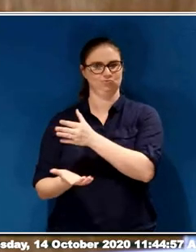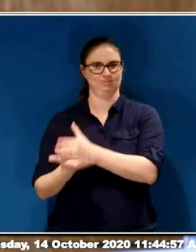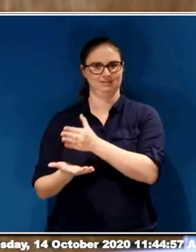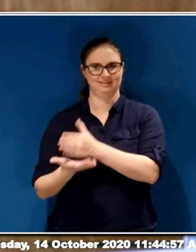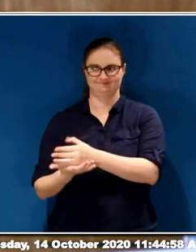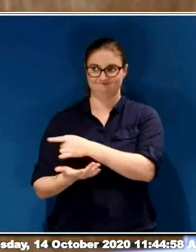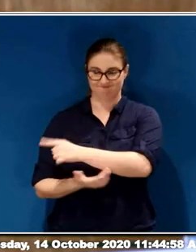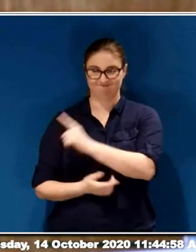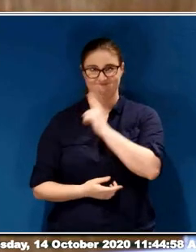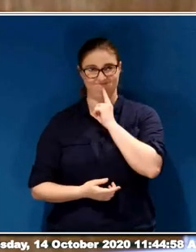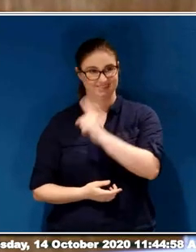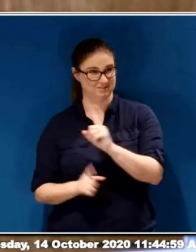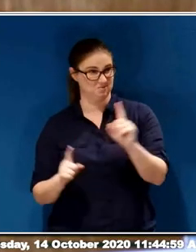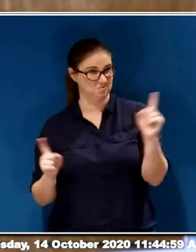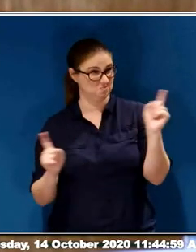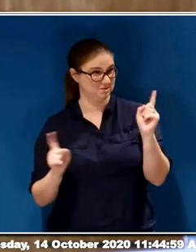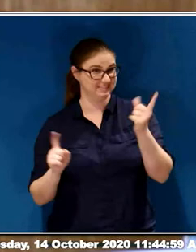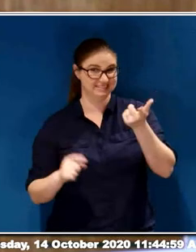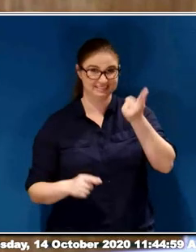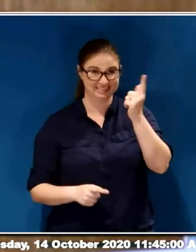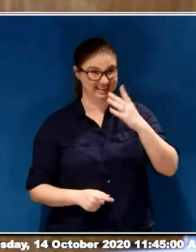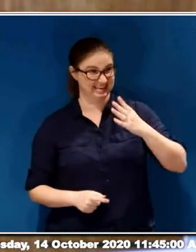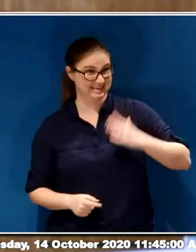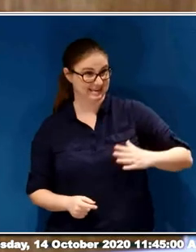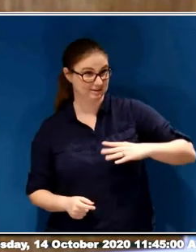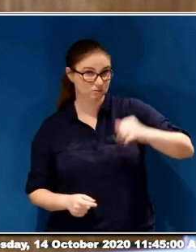For our technical team these recordings are back-to-back, first is